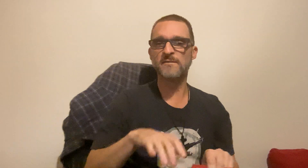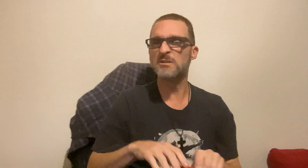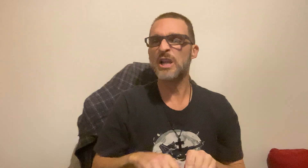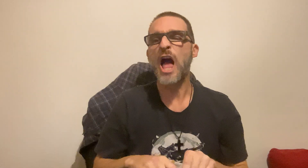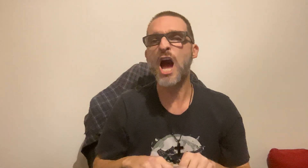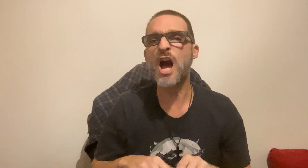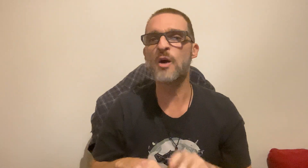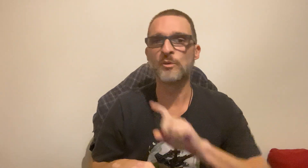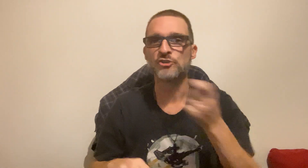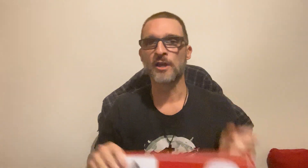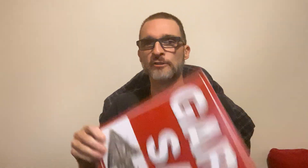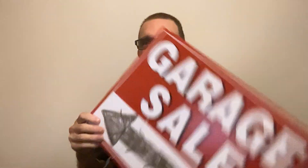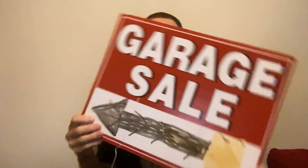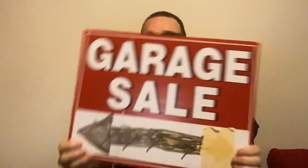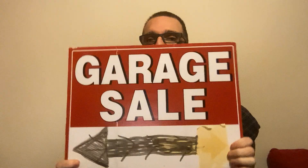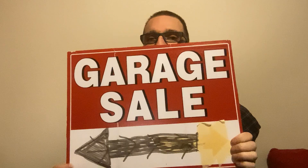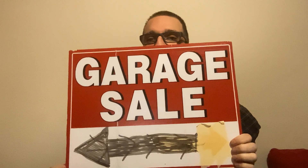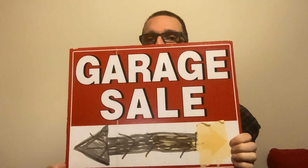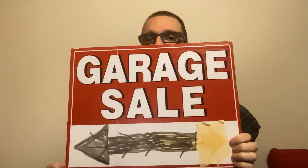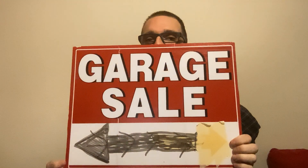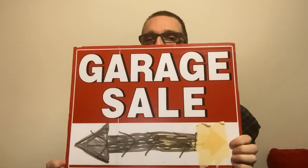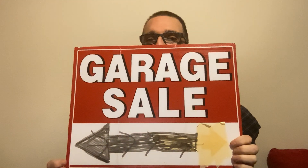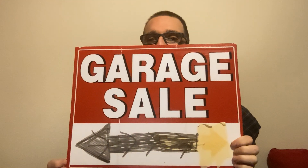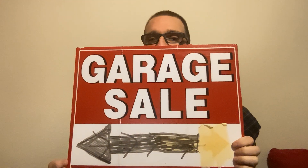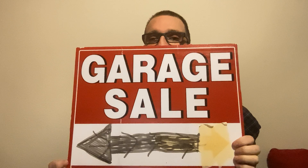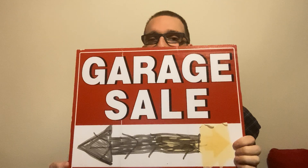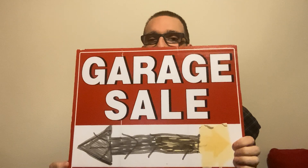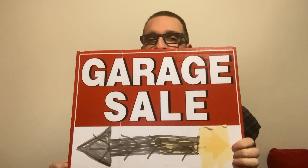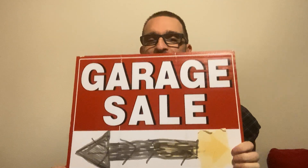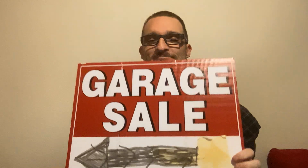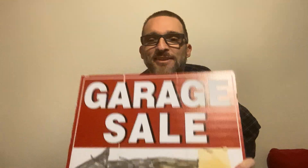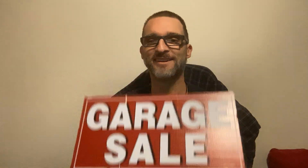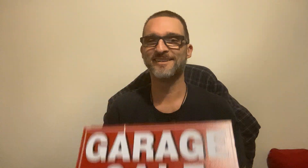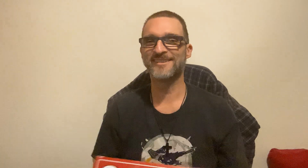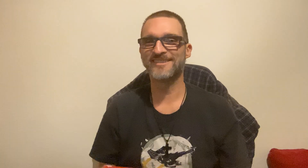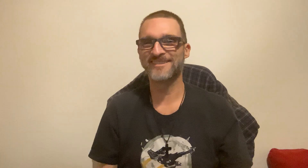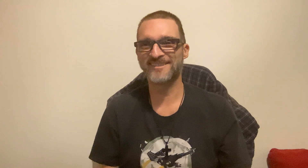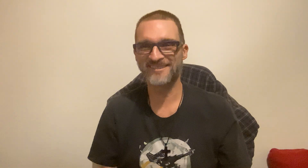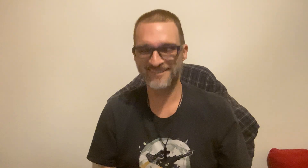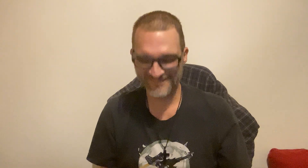My friend's wife also said NO!! So it got changed to this.